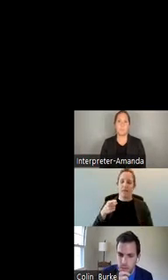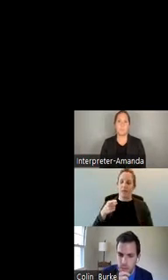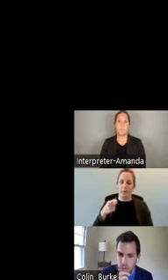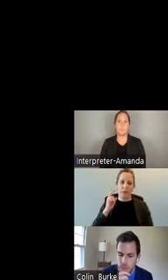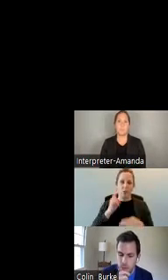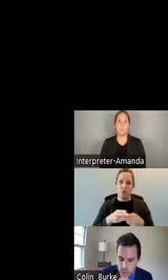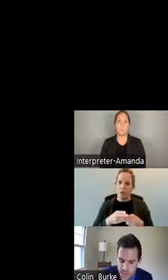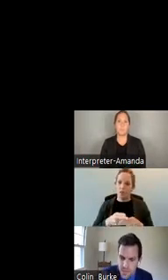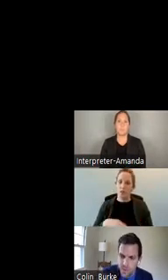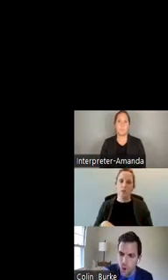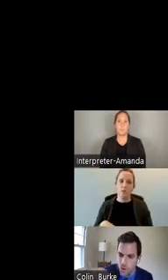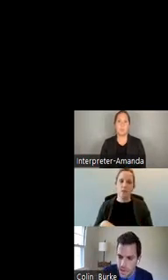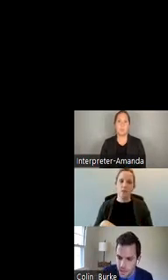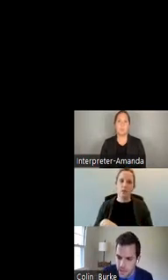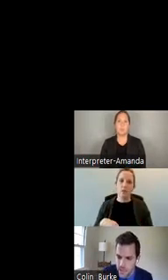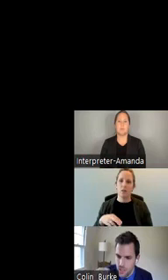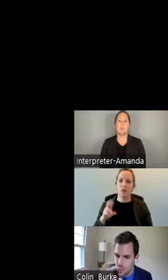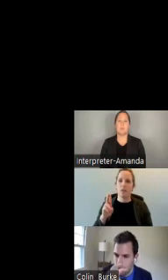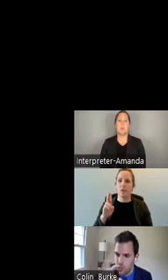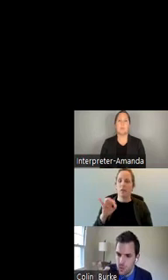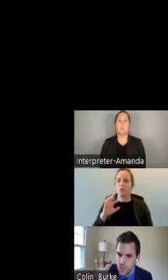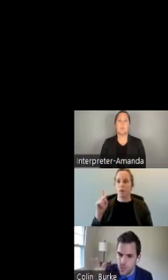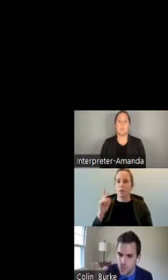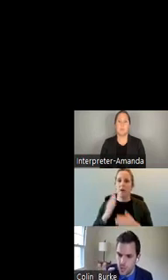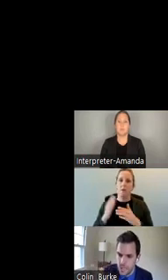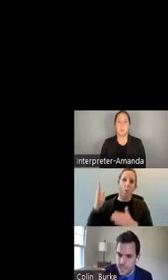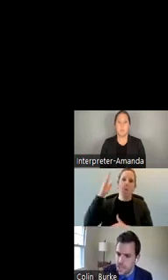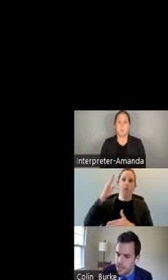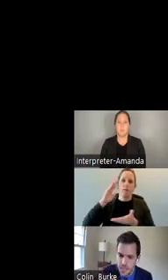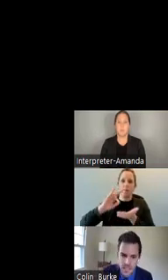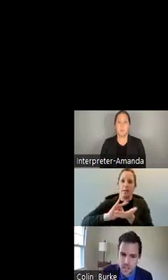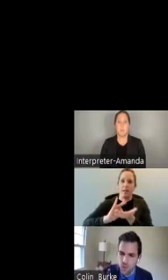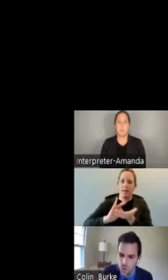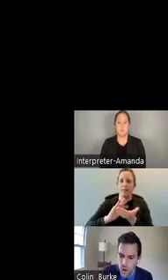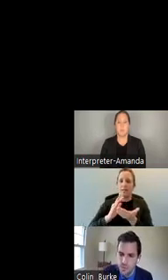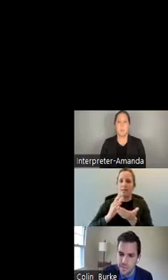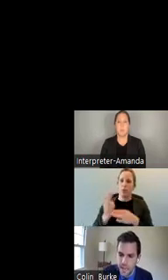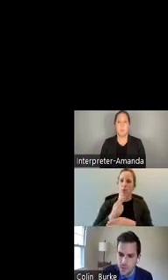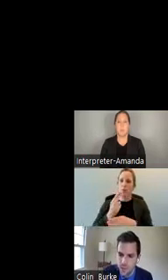um the risks of over medicalization of using certain lenses I think that's incredibly valuable